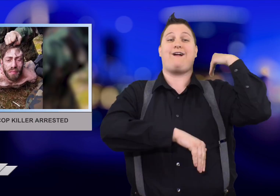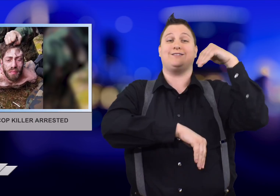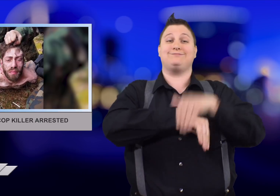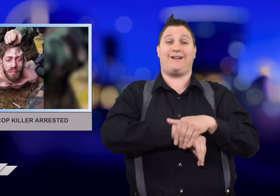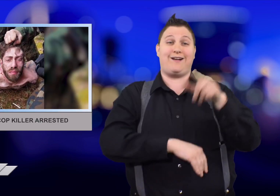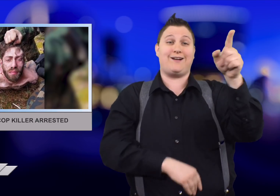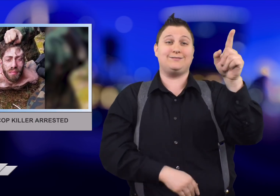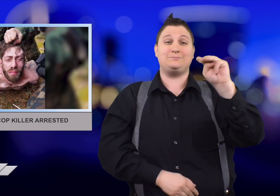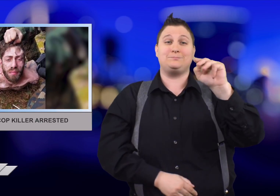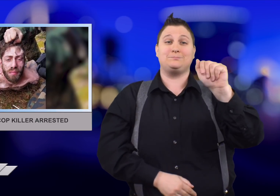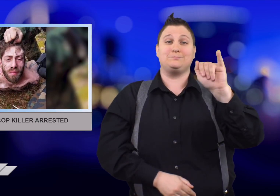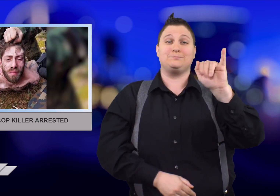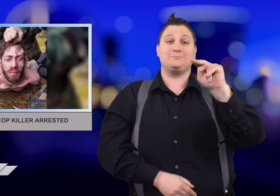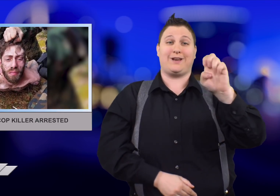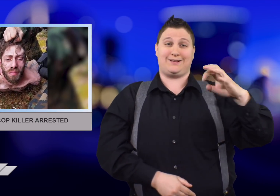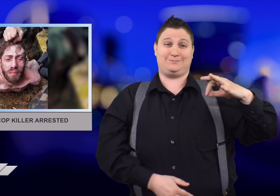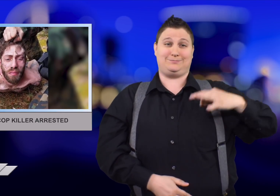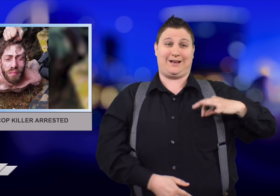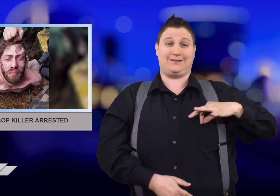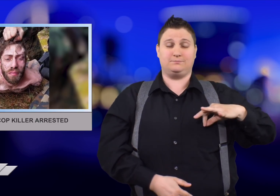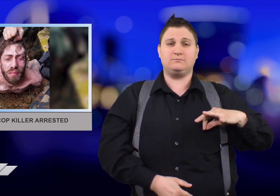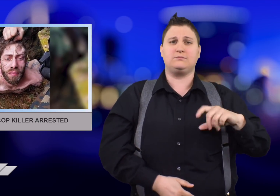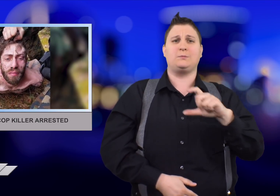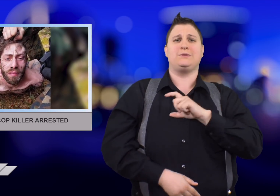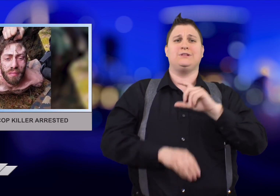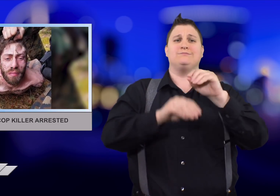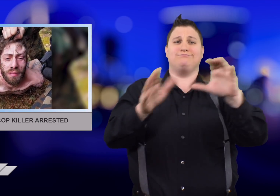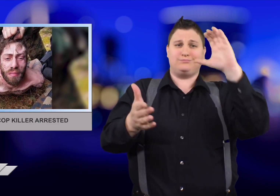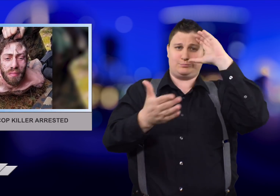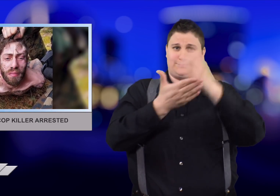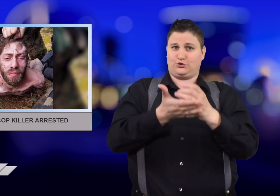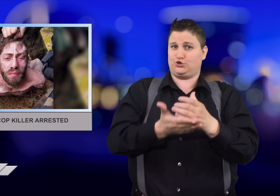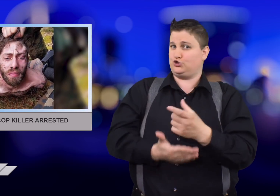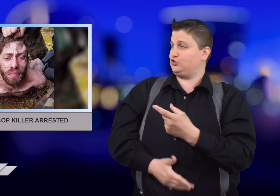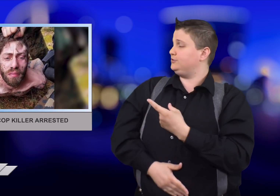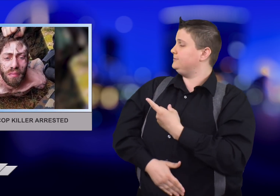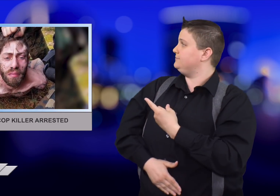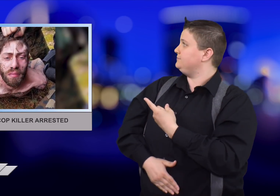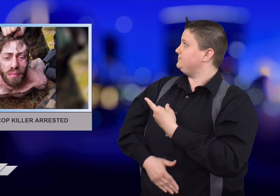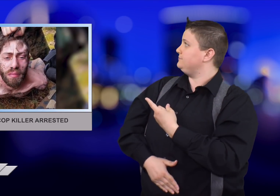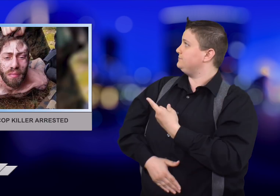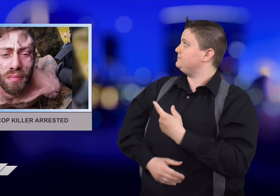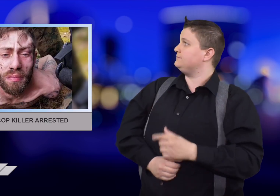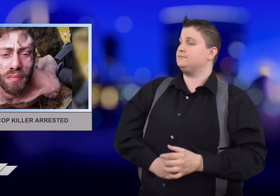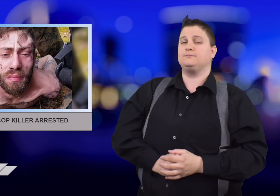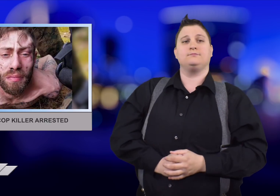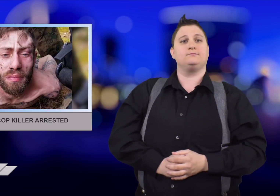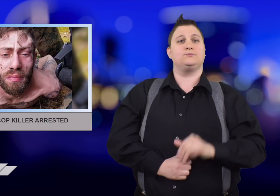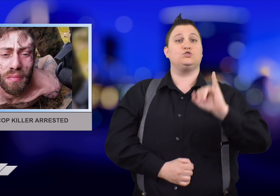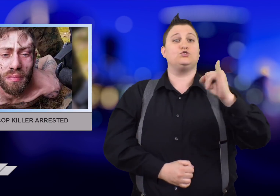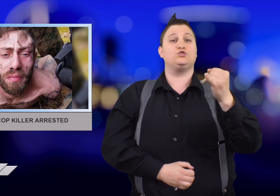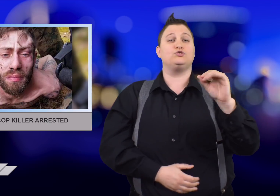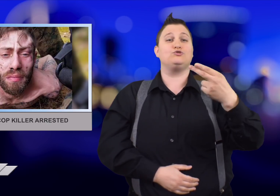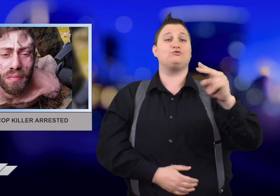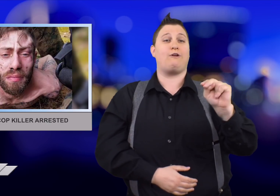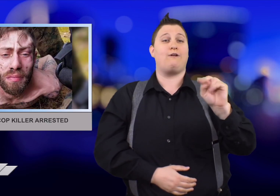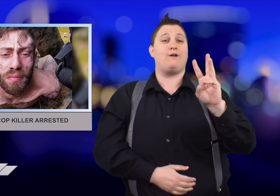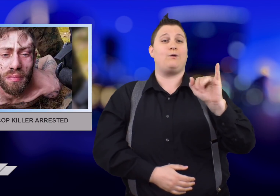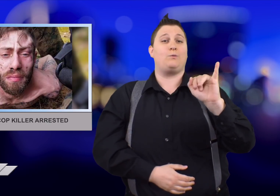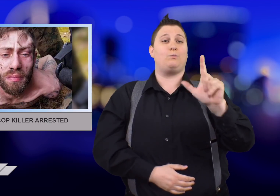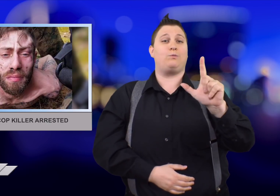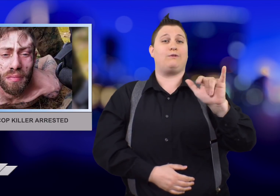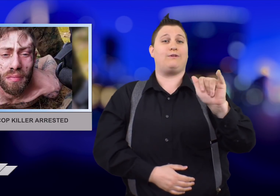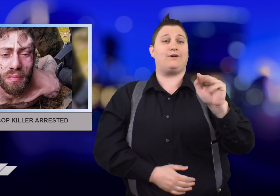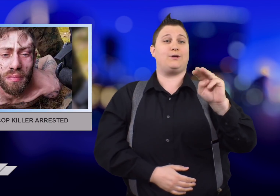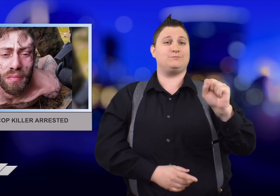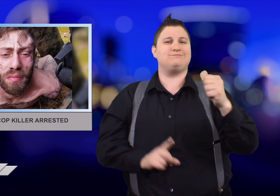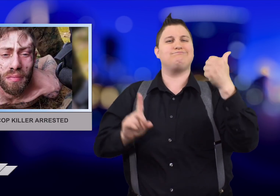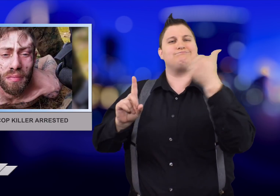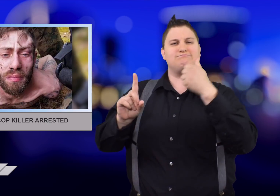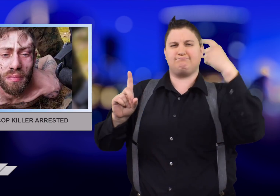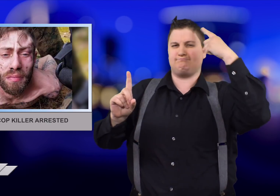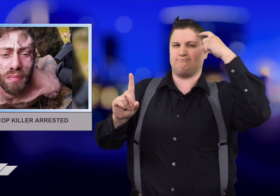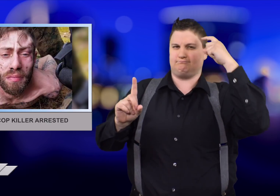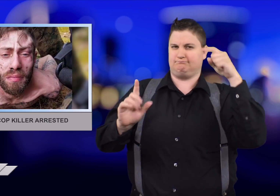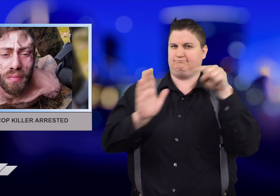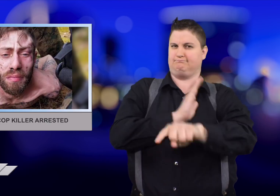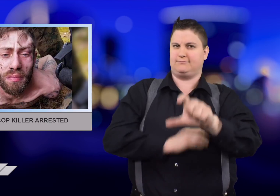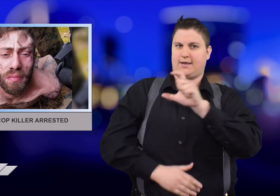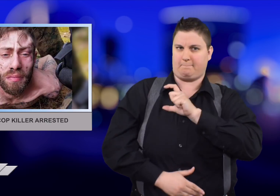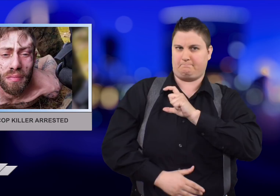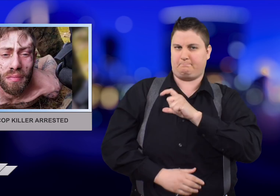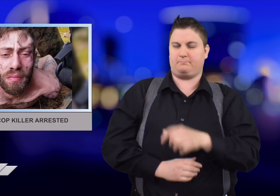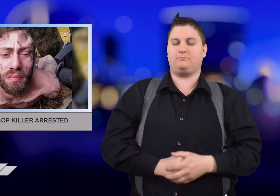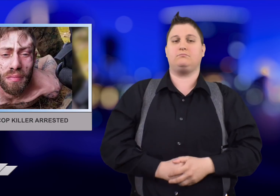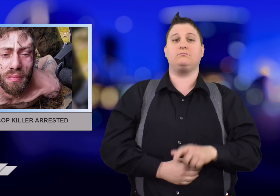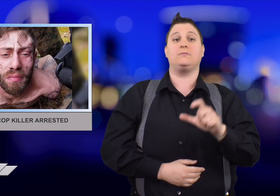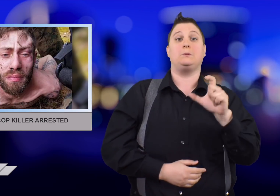Last night police in Maine released this picture of suspected cop killer John Williams.